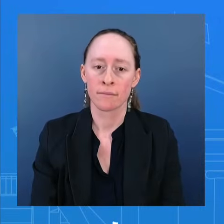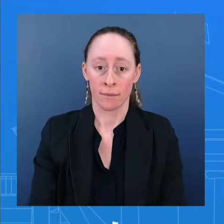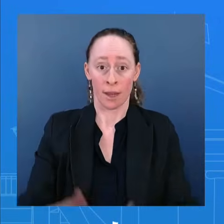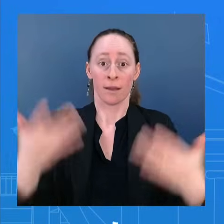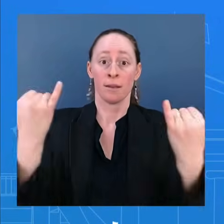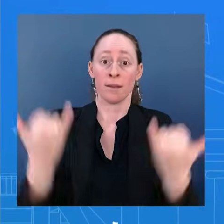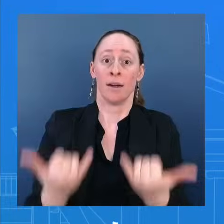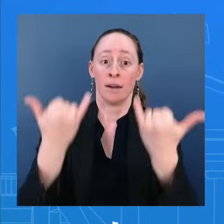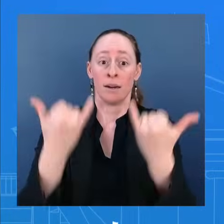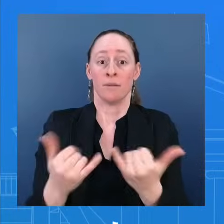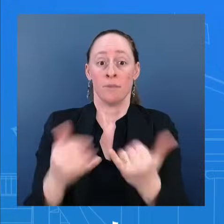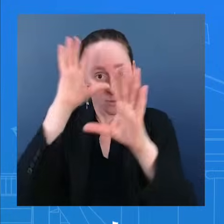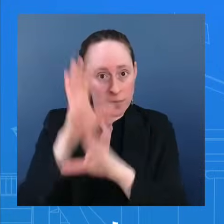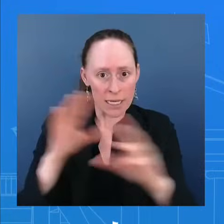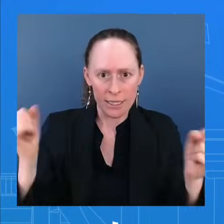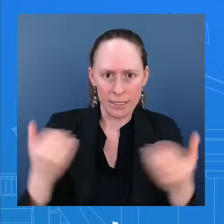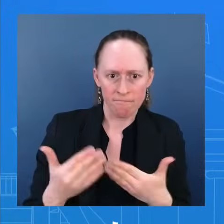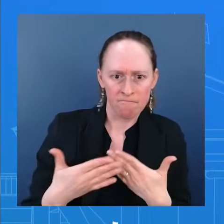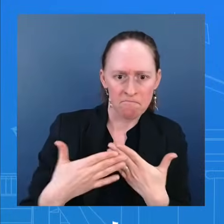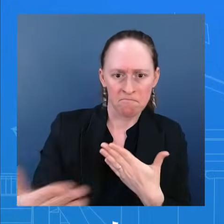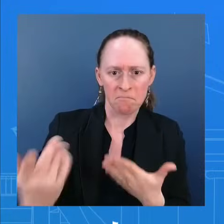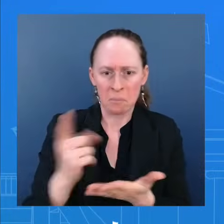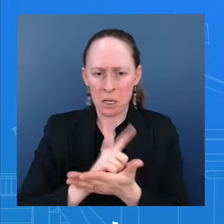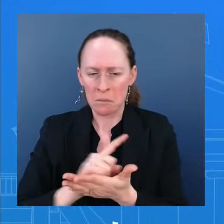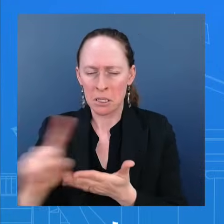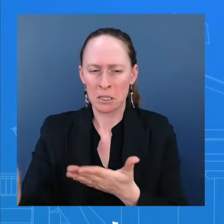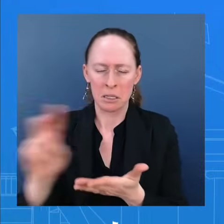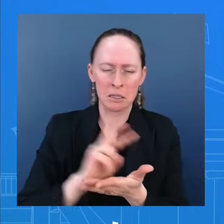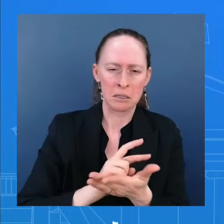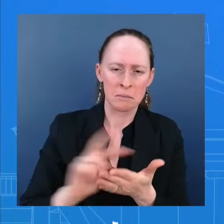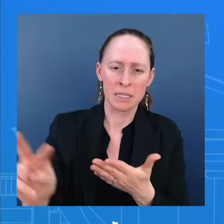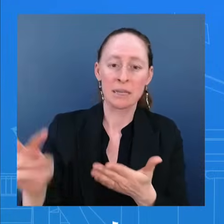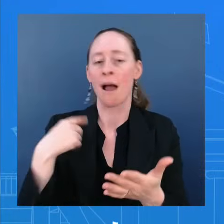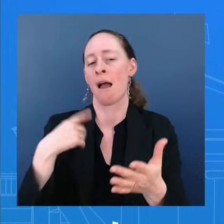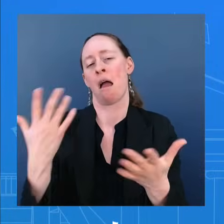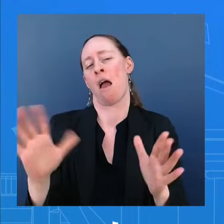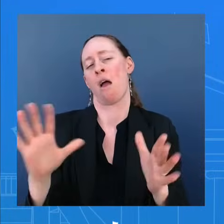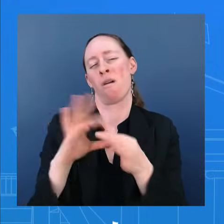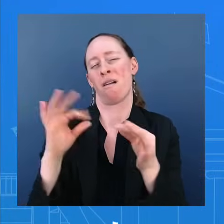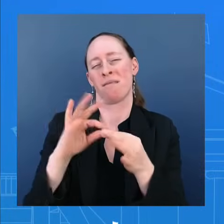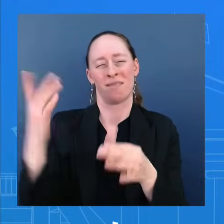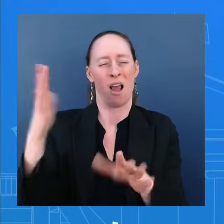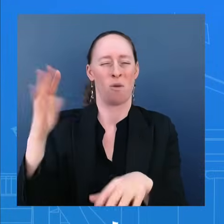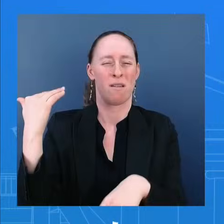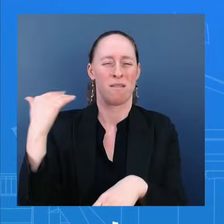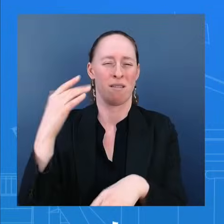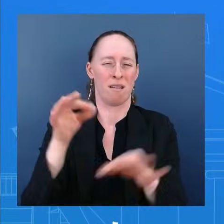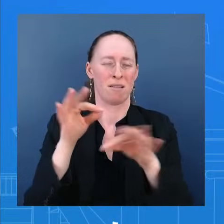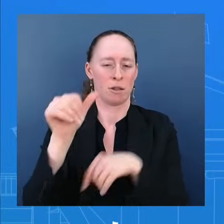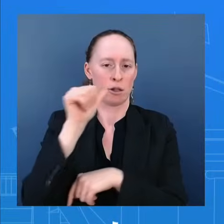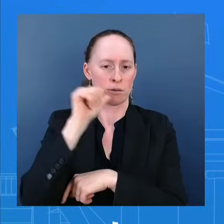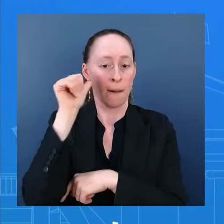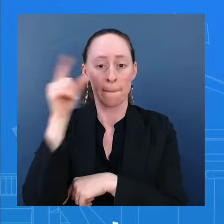and I said it at the top as well -- that we're going to continue to -- he's going to continue to talk to his team